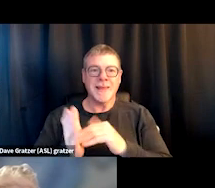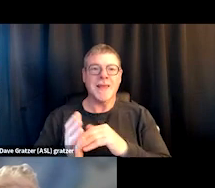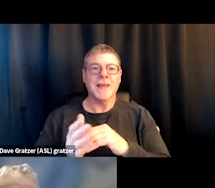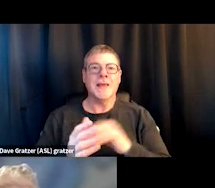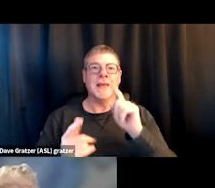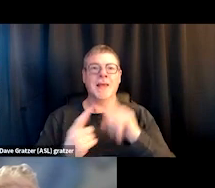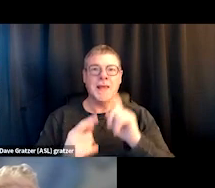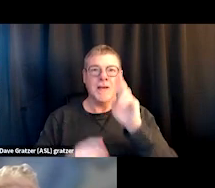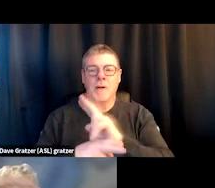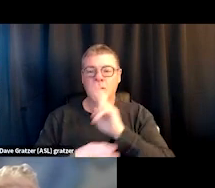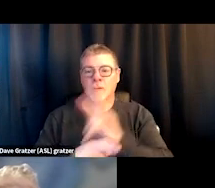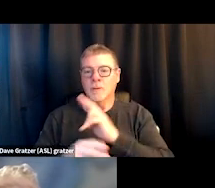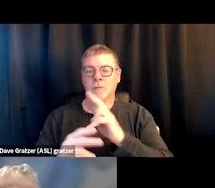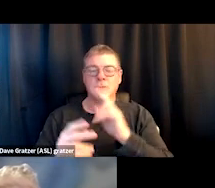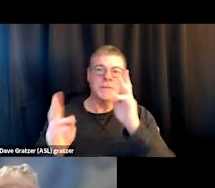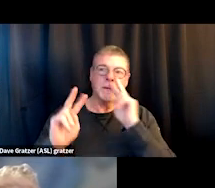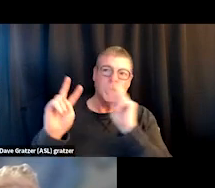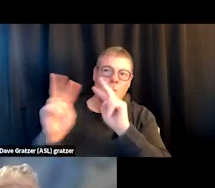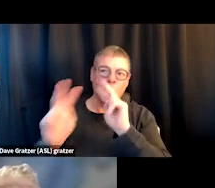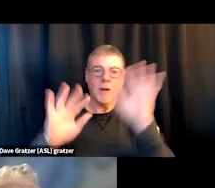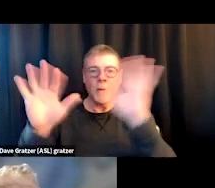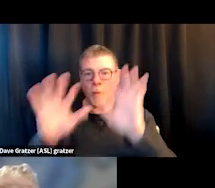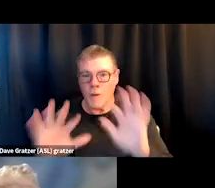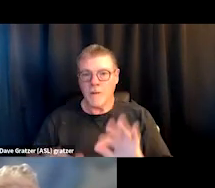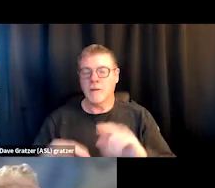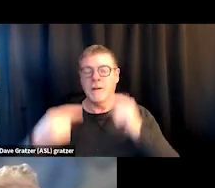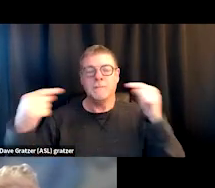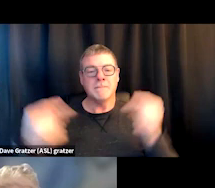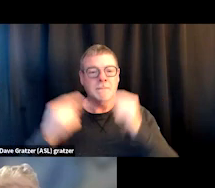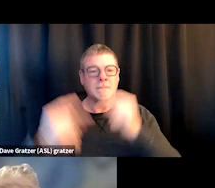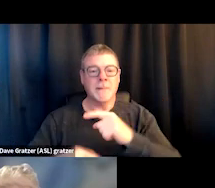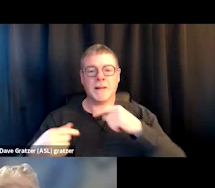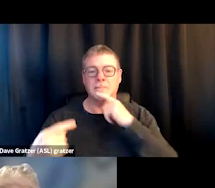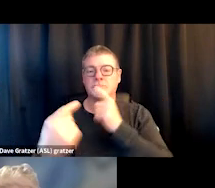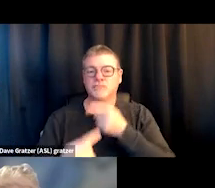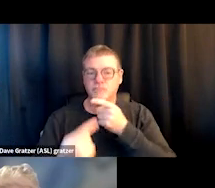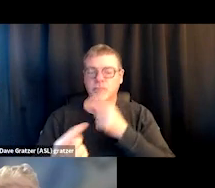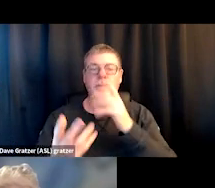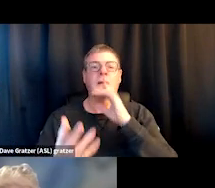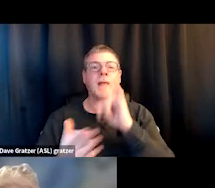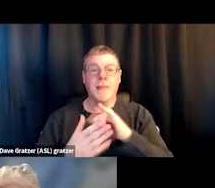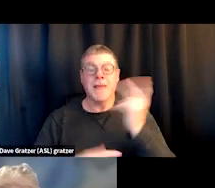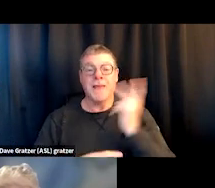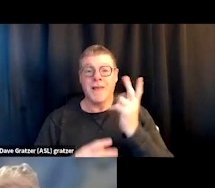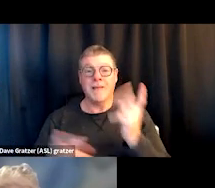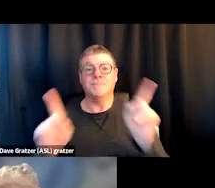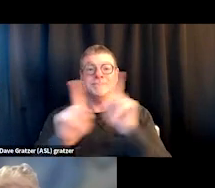having to weather the weather, all of the pains and struggles that come with that, it brought me and Katherine together in a very real way,